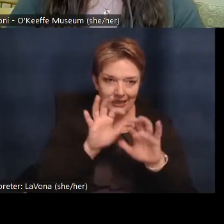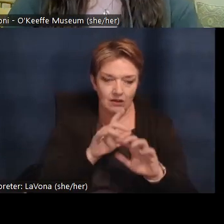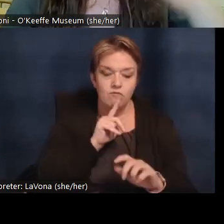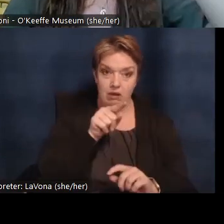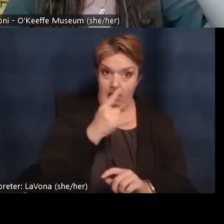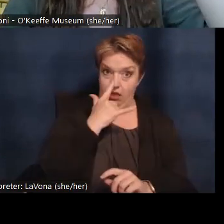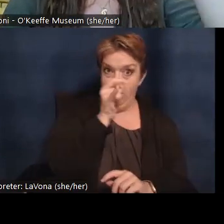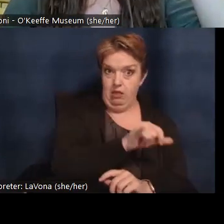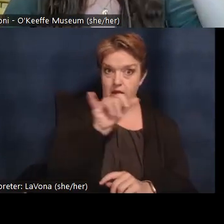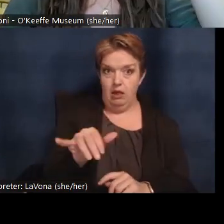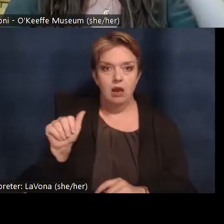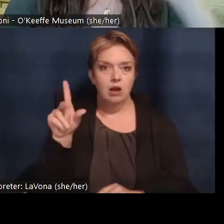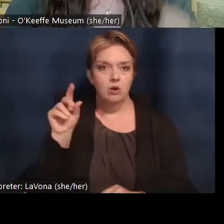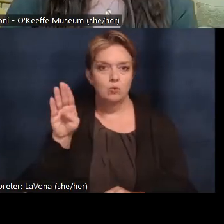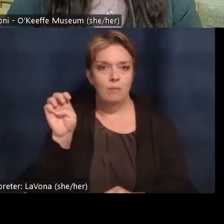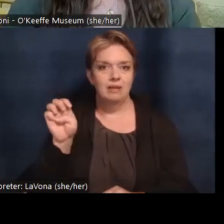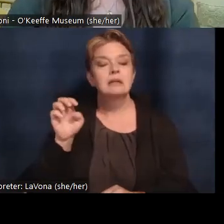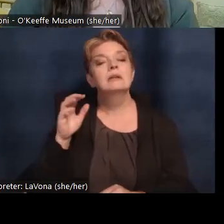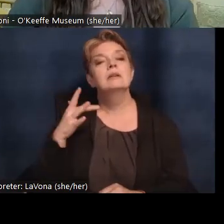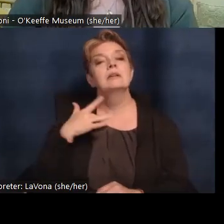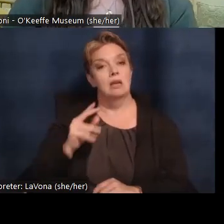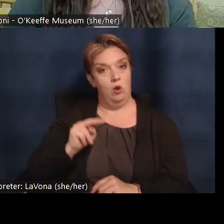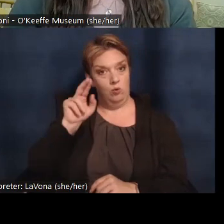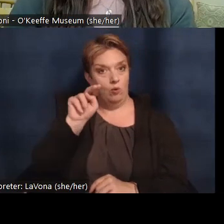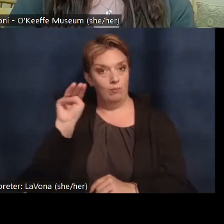So adobe is traditionally women's work in northern New Mexico.